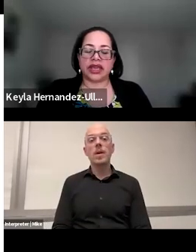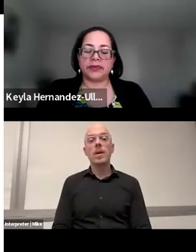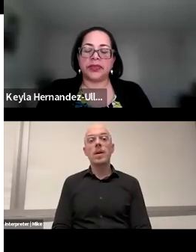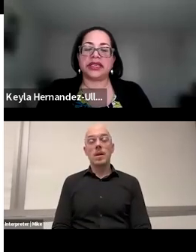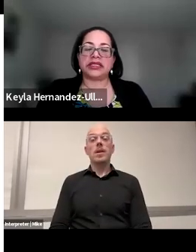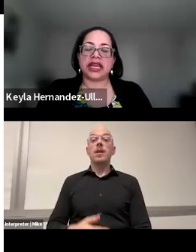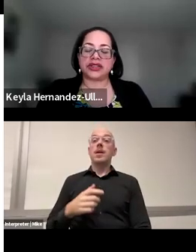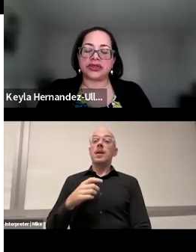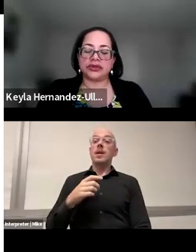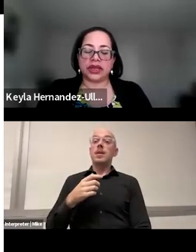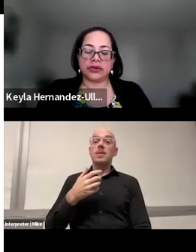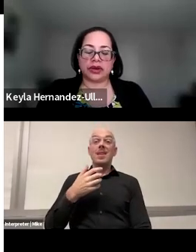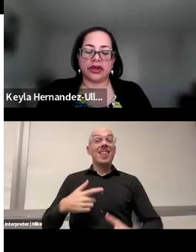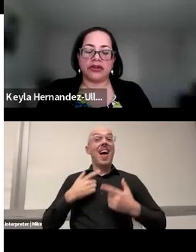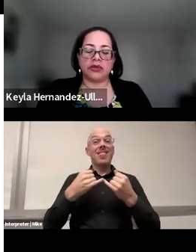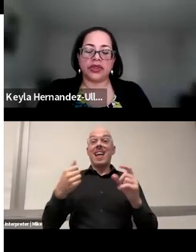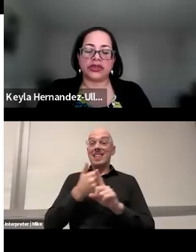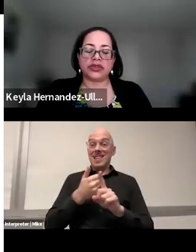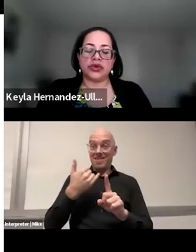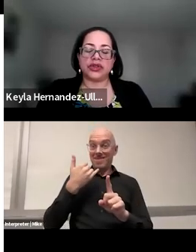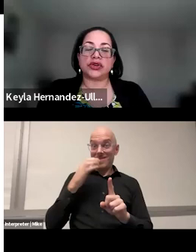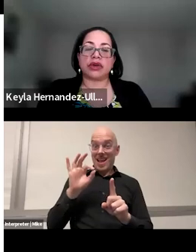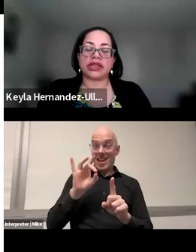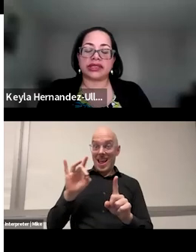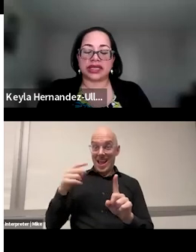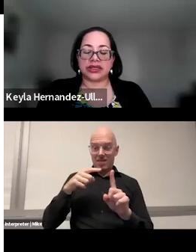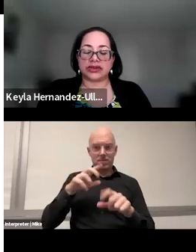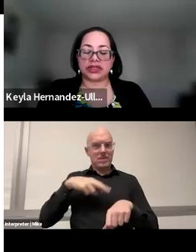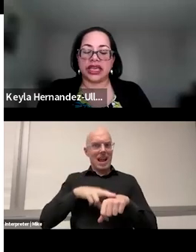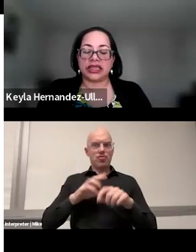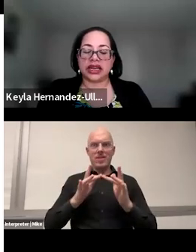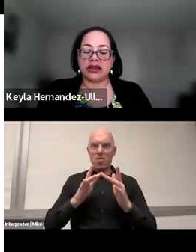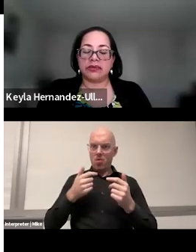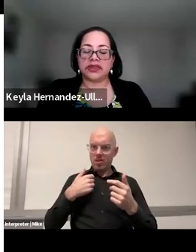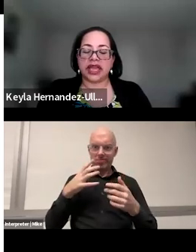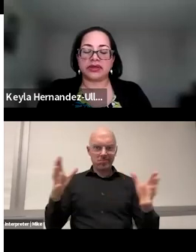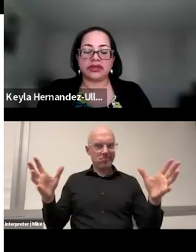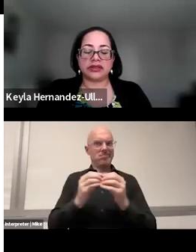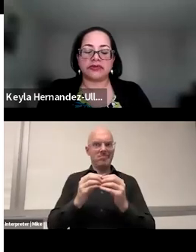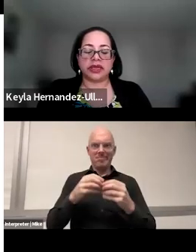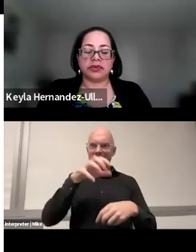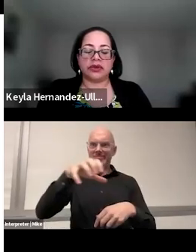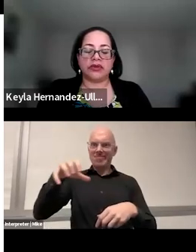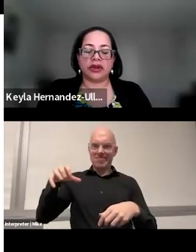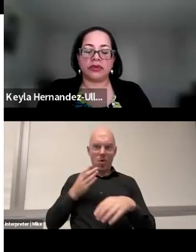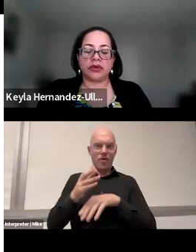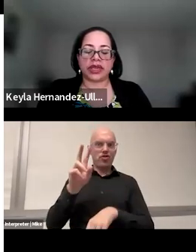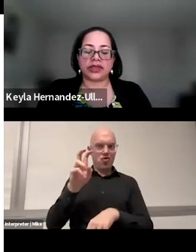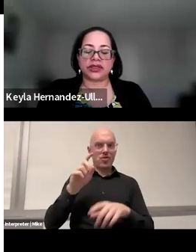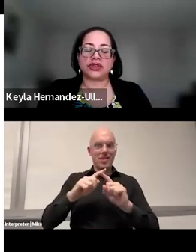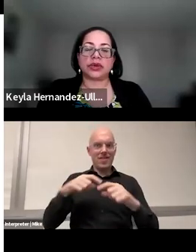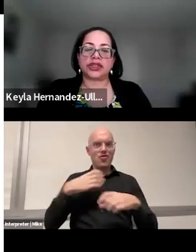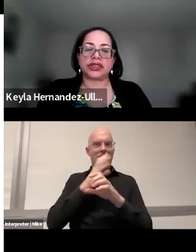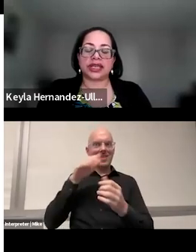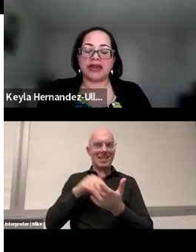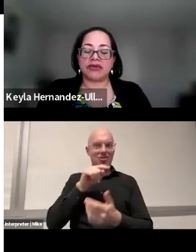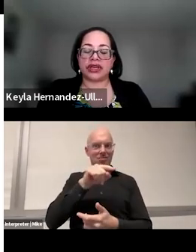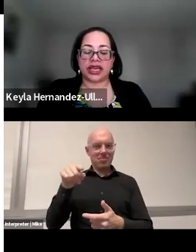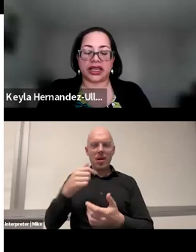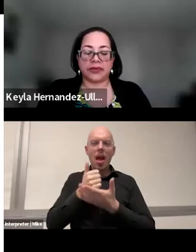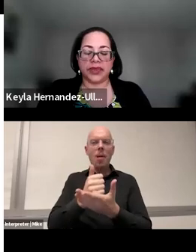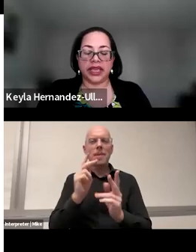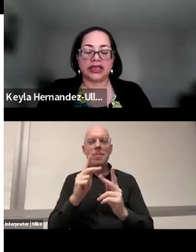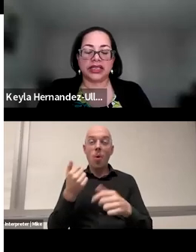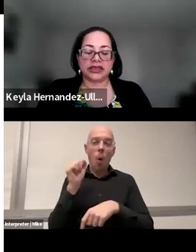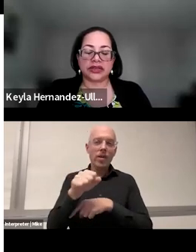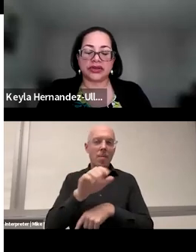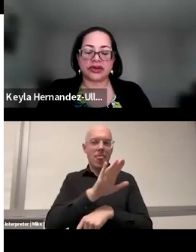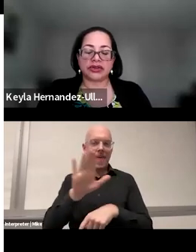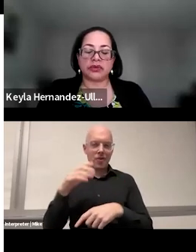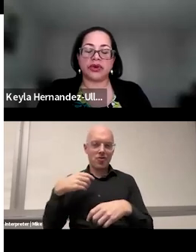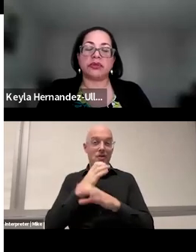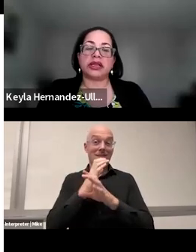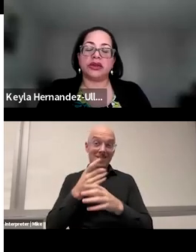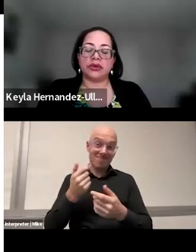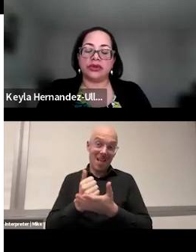Keyla Hernandez-Ulloa: the 988 suicide and crisis lifeline is a national network of more than 200 crisis centers that help thousands of people overcome crisis situations every day.